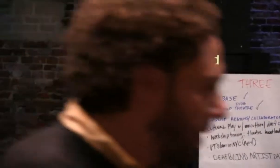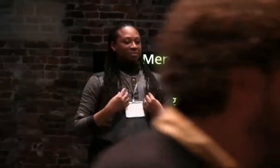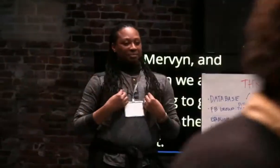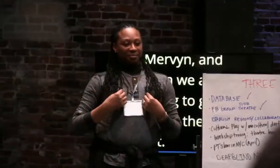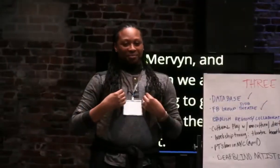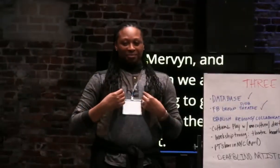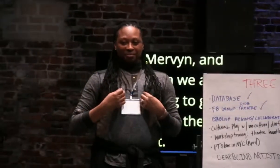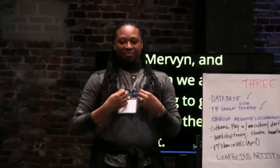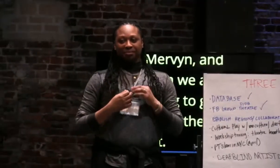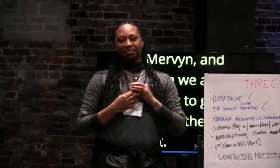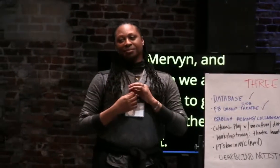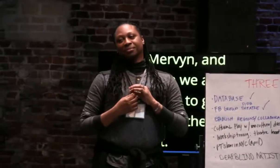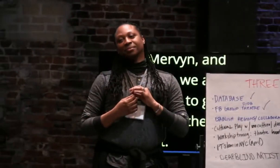(clears throat) So...